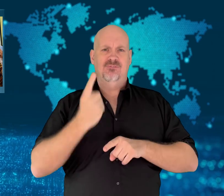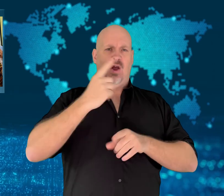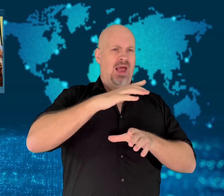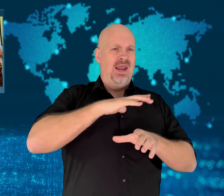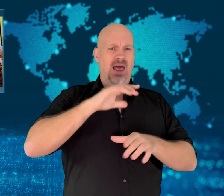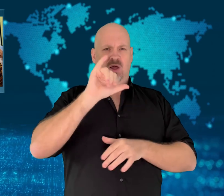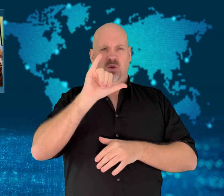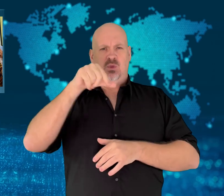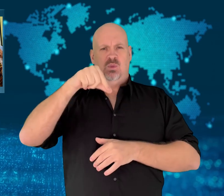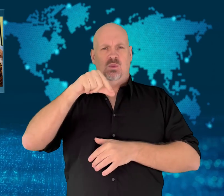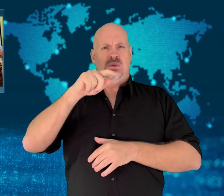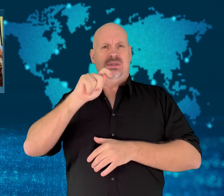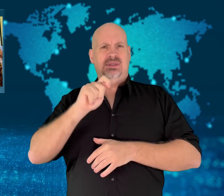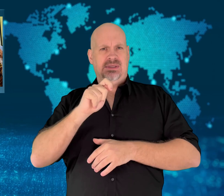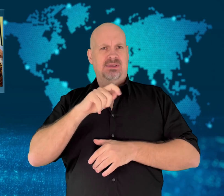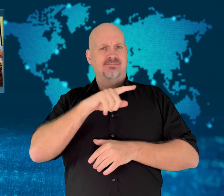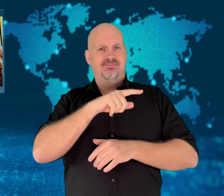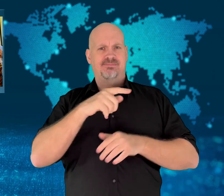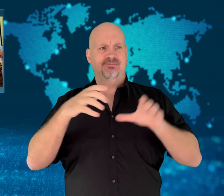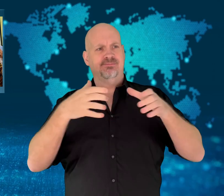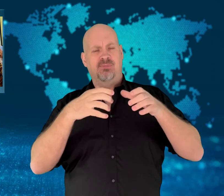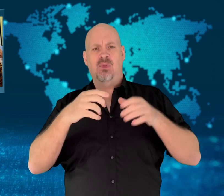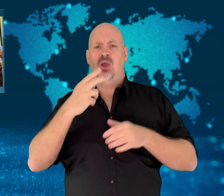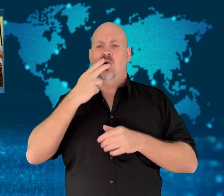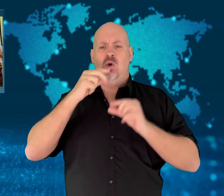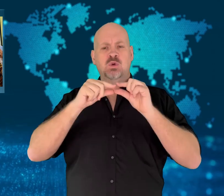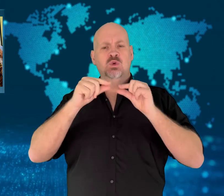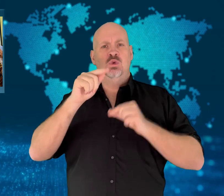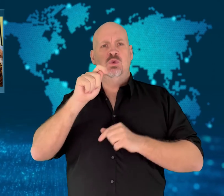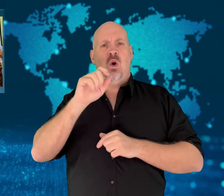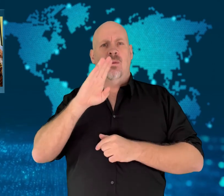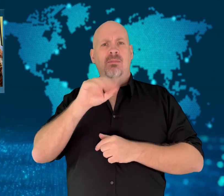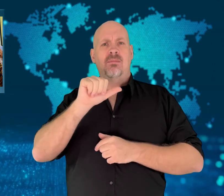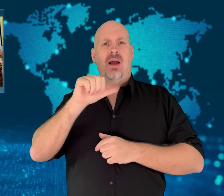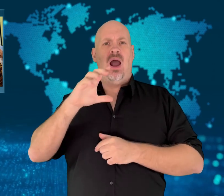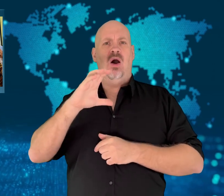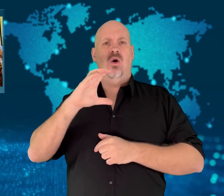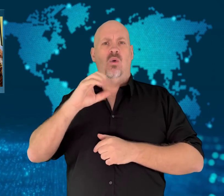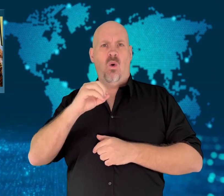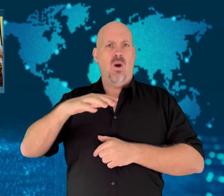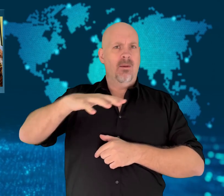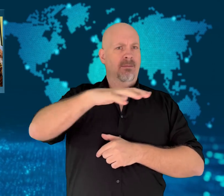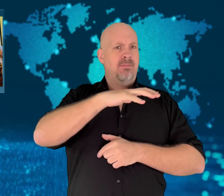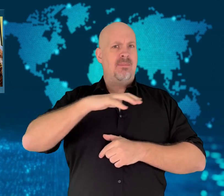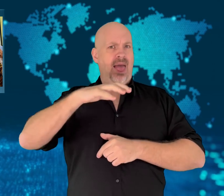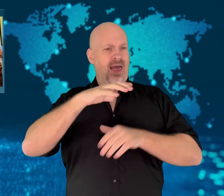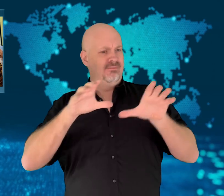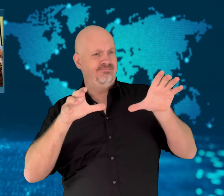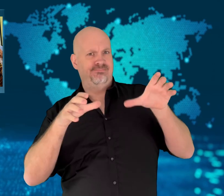the Tobacco Plains Indian Band have made an agreement.